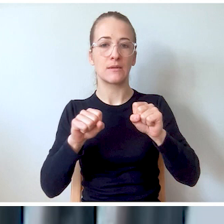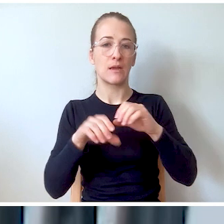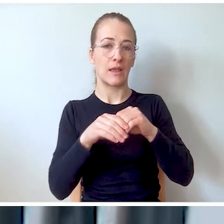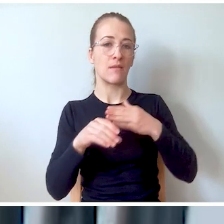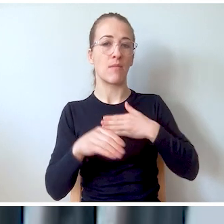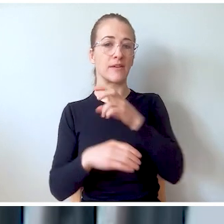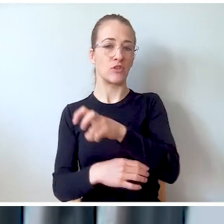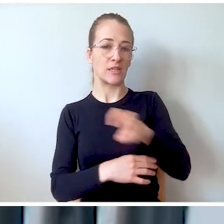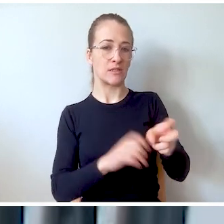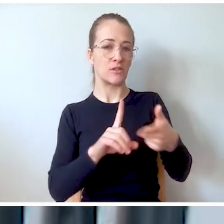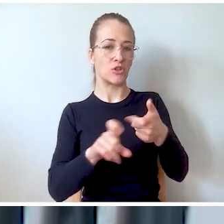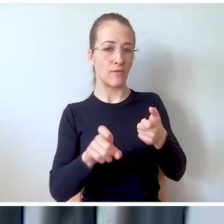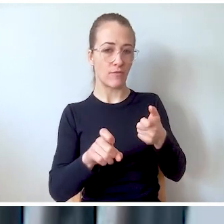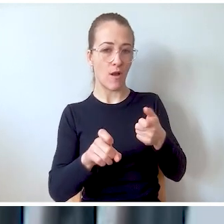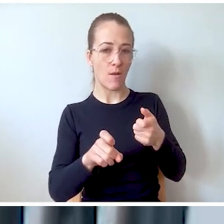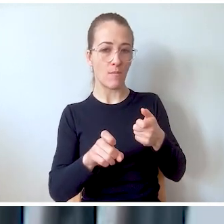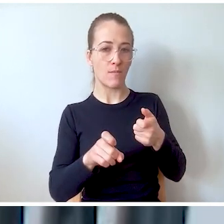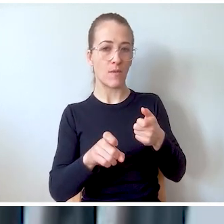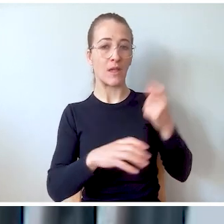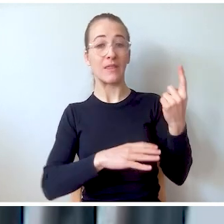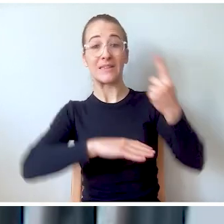in my transition from the day of my accident to